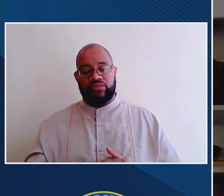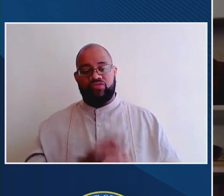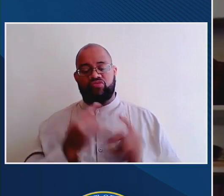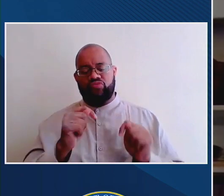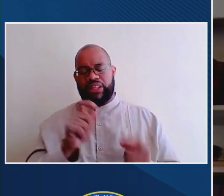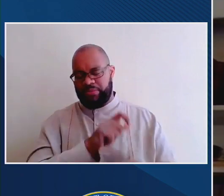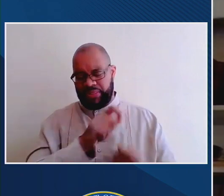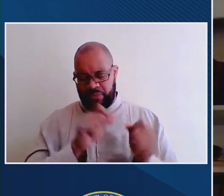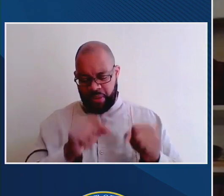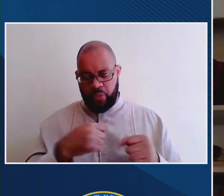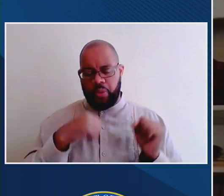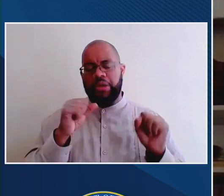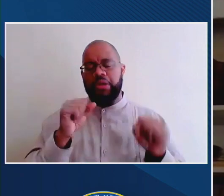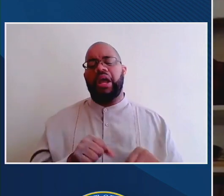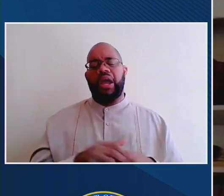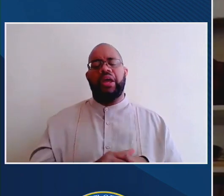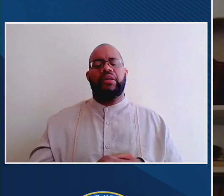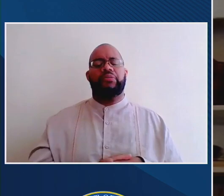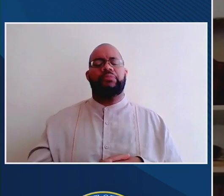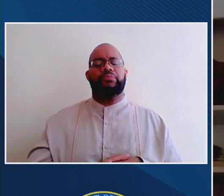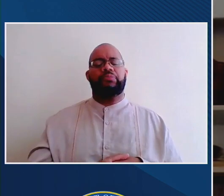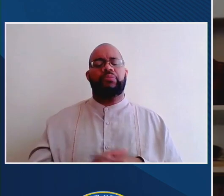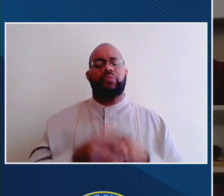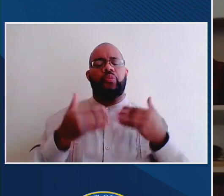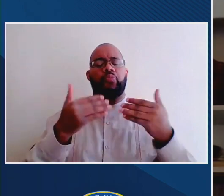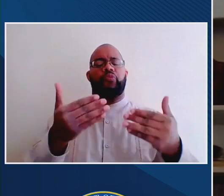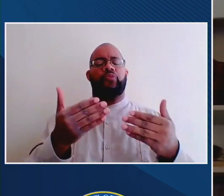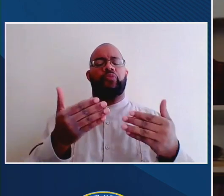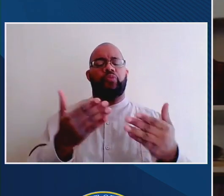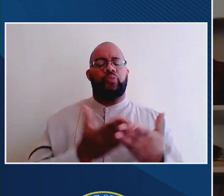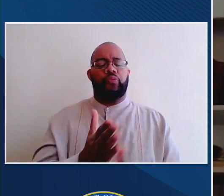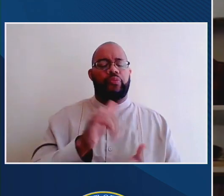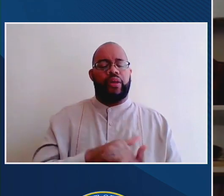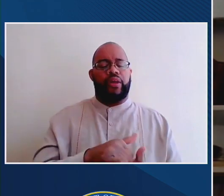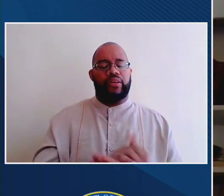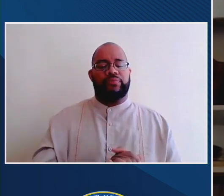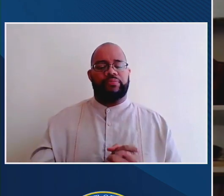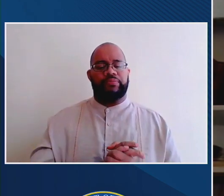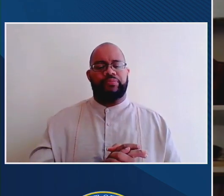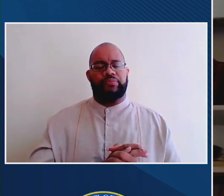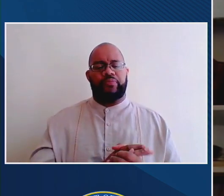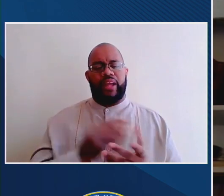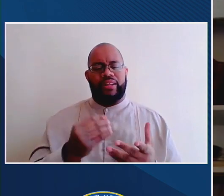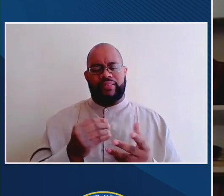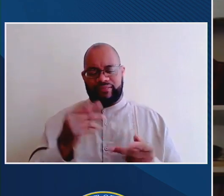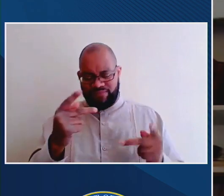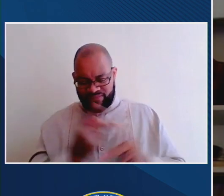we can move through these and gauge not only whether you support it, but if you